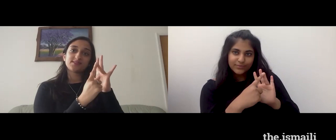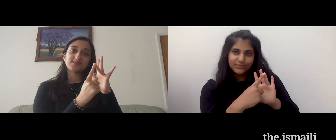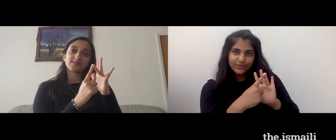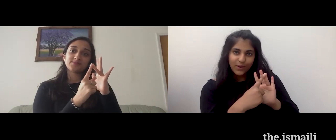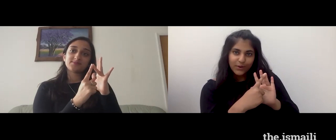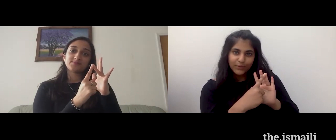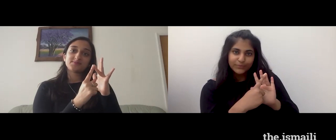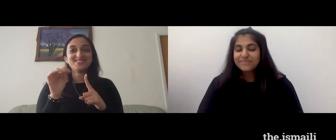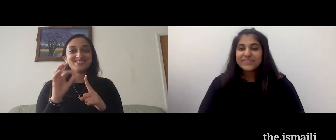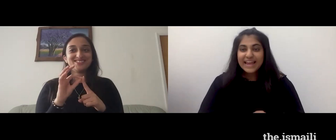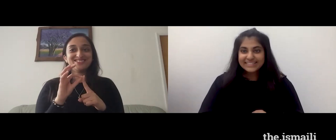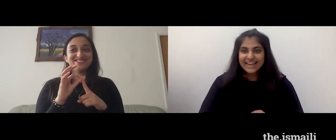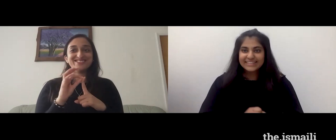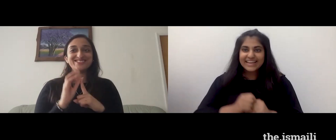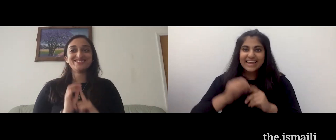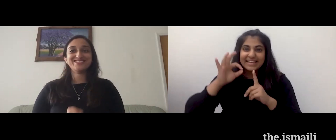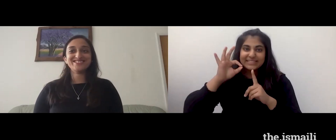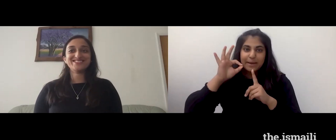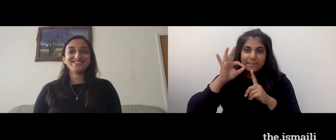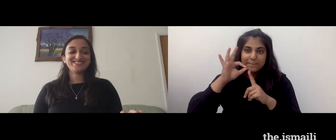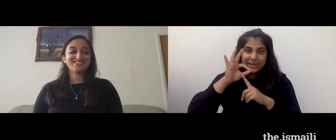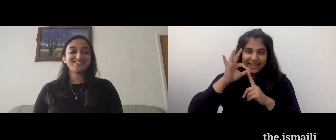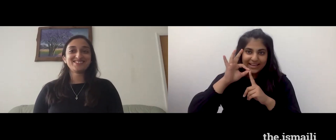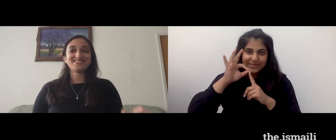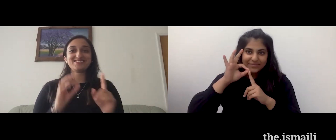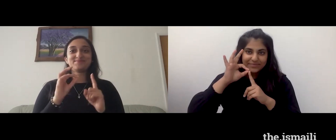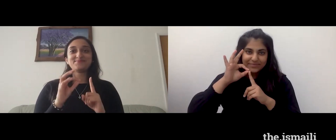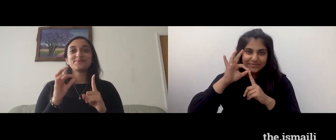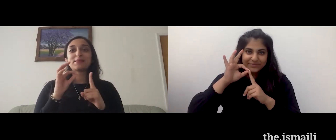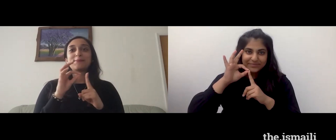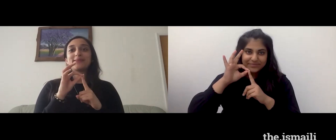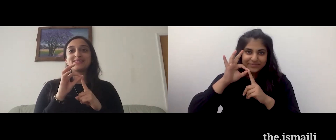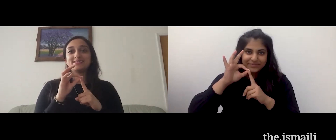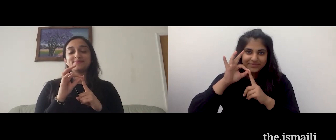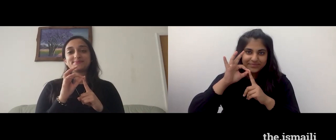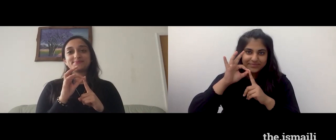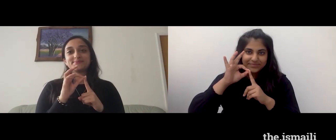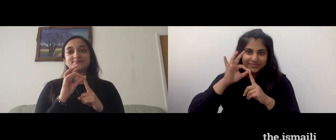“O” The next letter is “P”